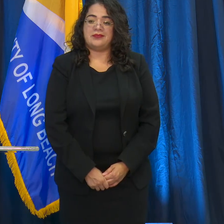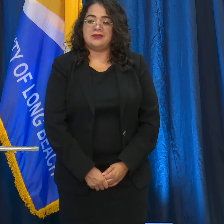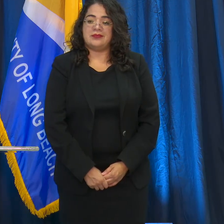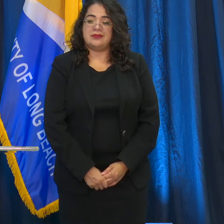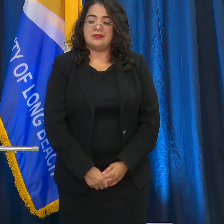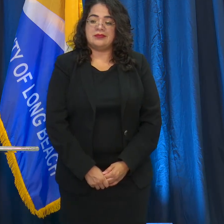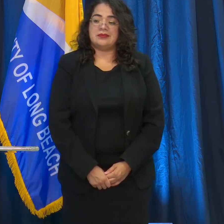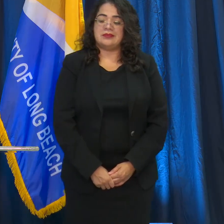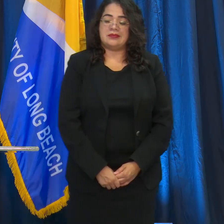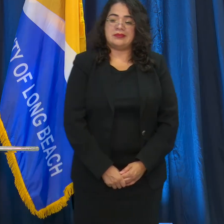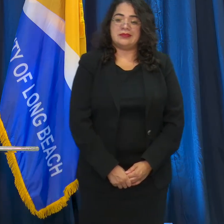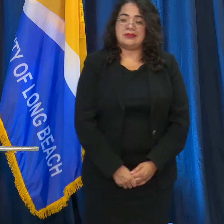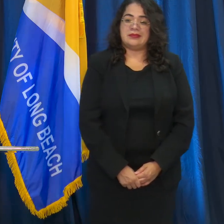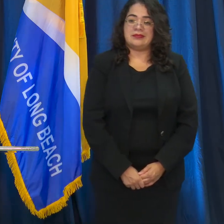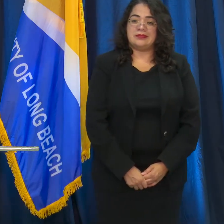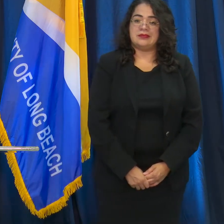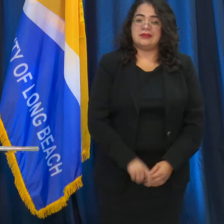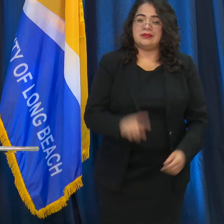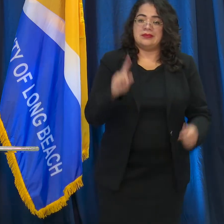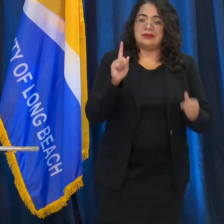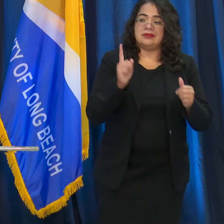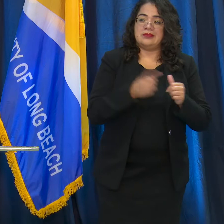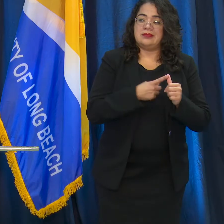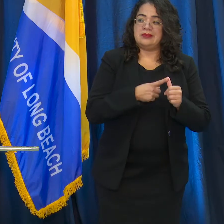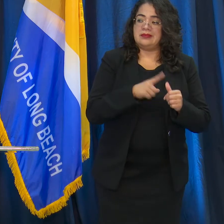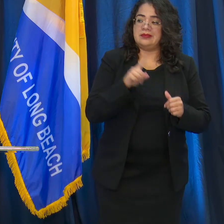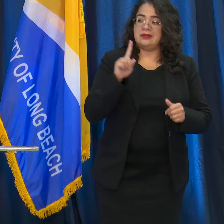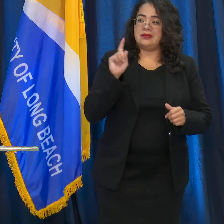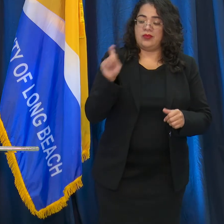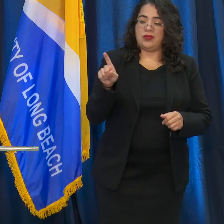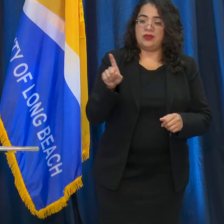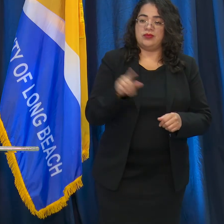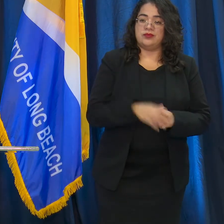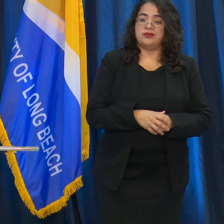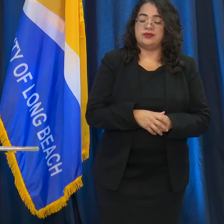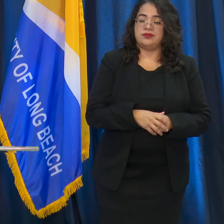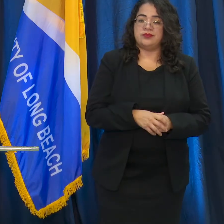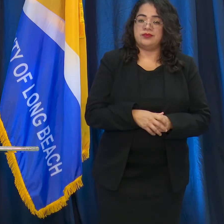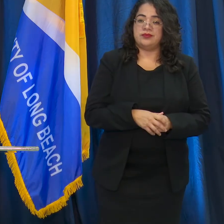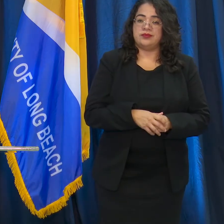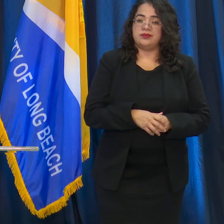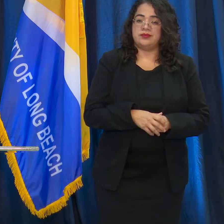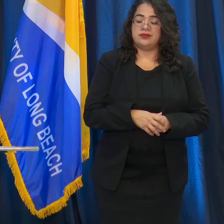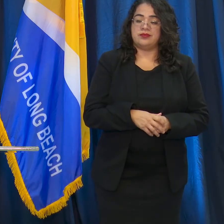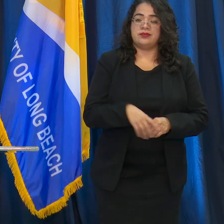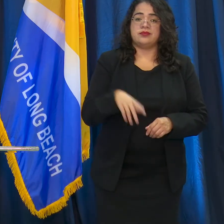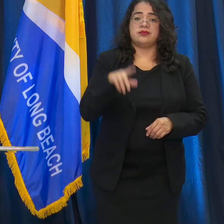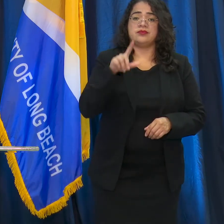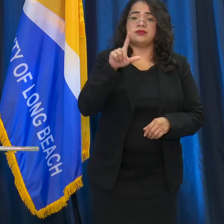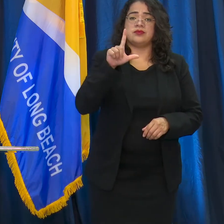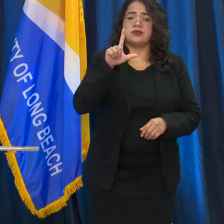lot of questions about long-term care facilities. Do long-term care facilities have all the PPE and staff they need,